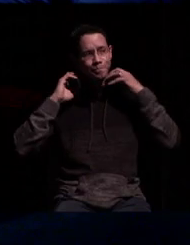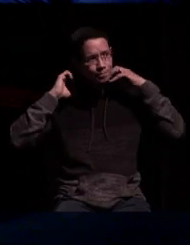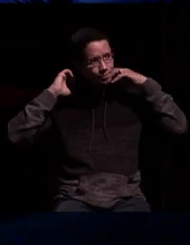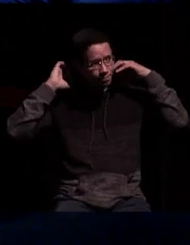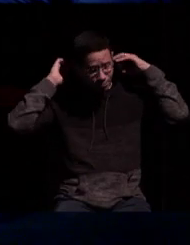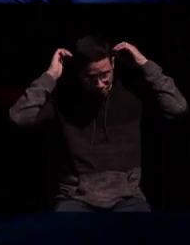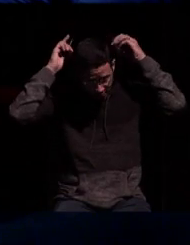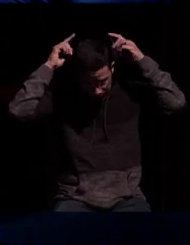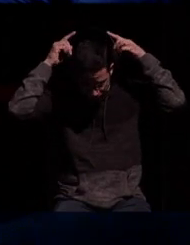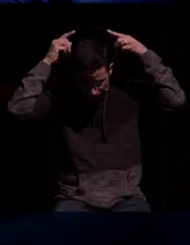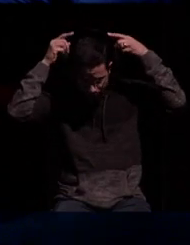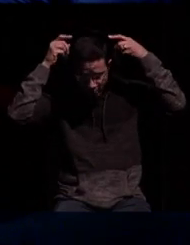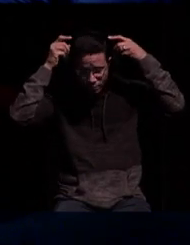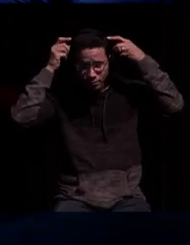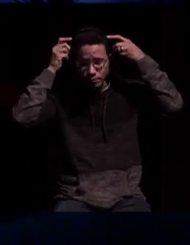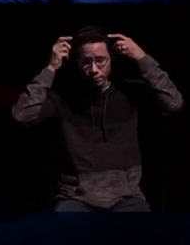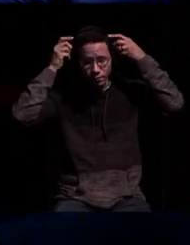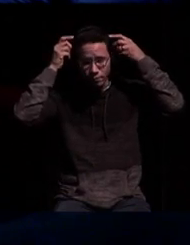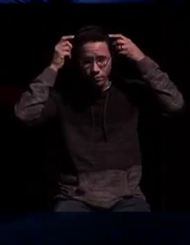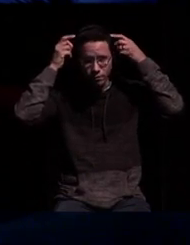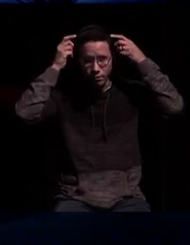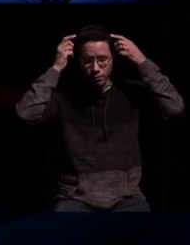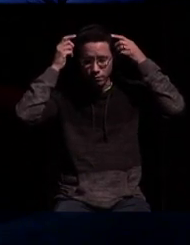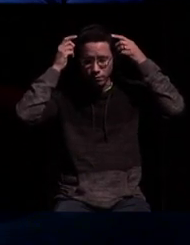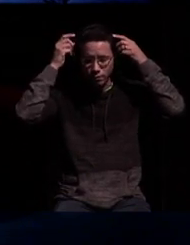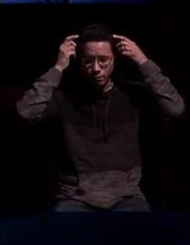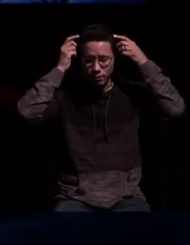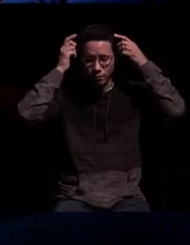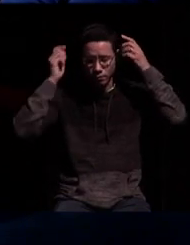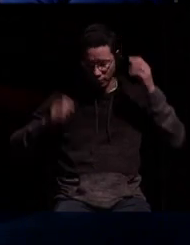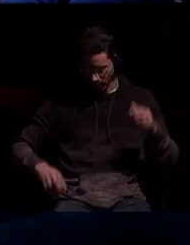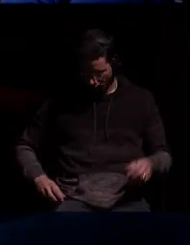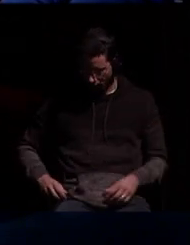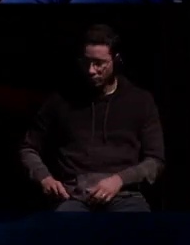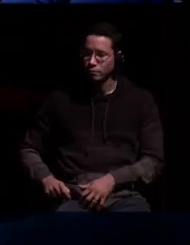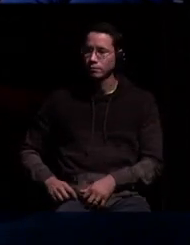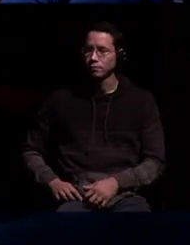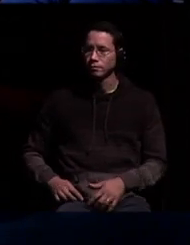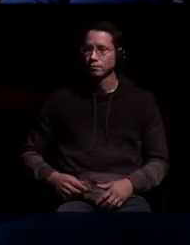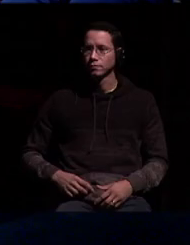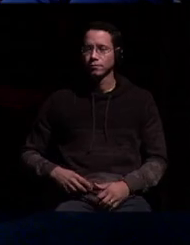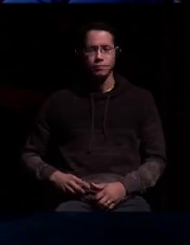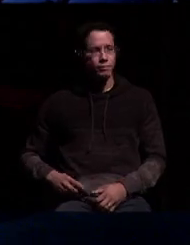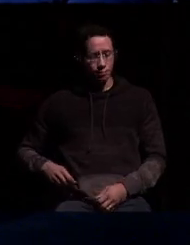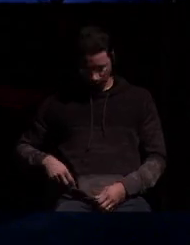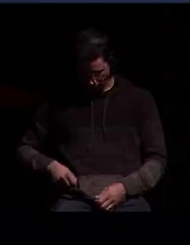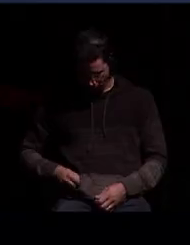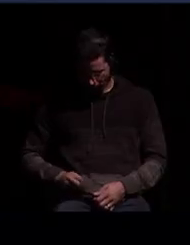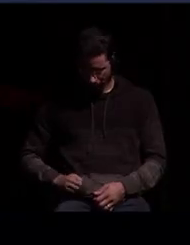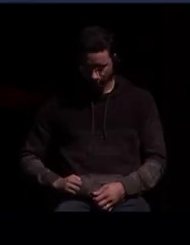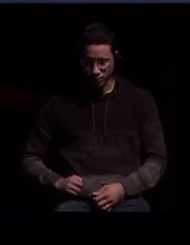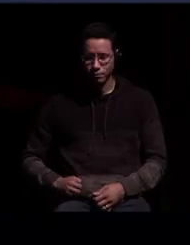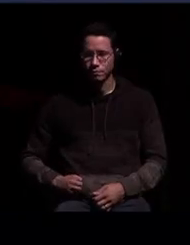Right. In regard to the first question as we discussed... as we make a comparison